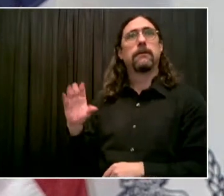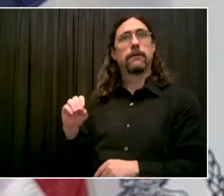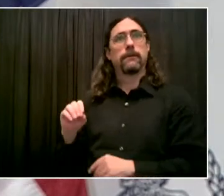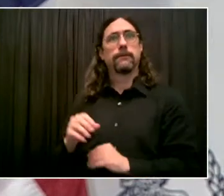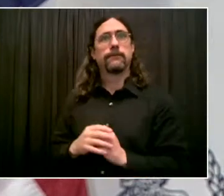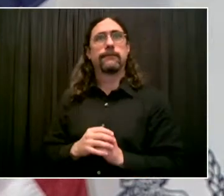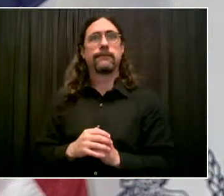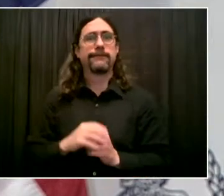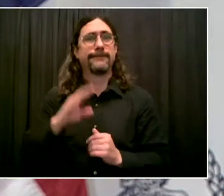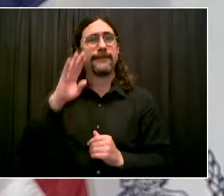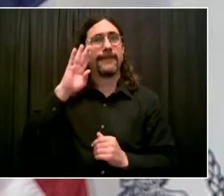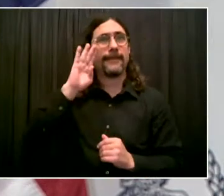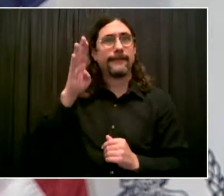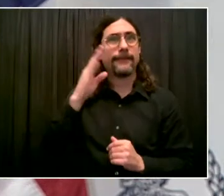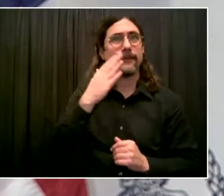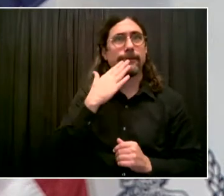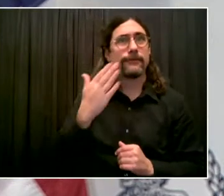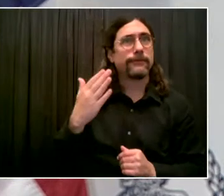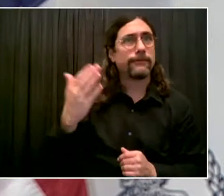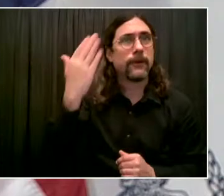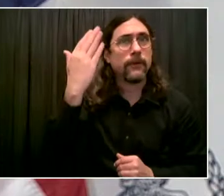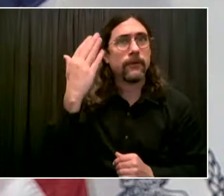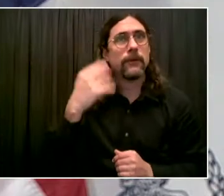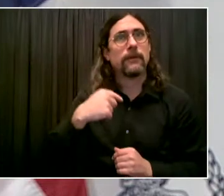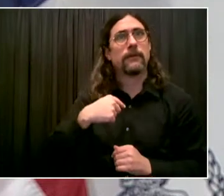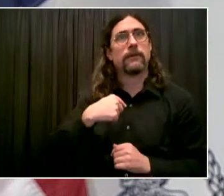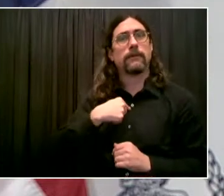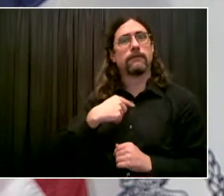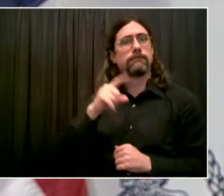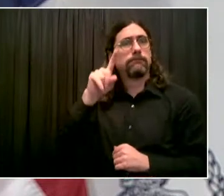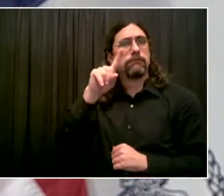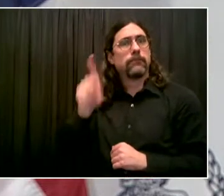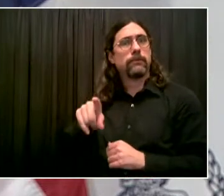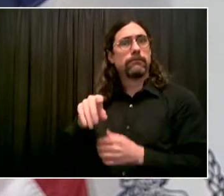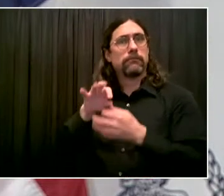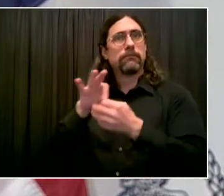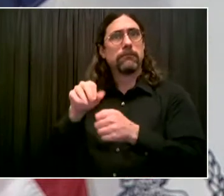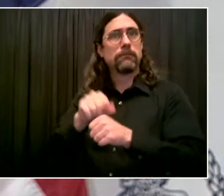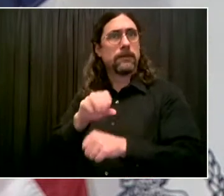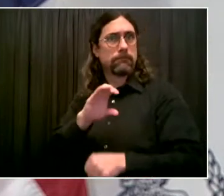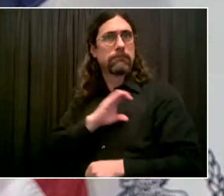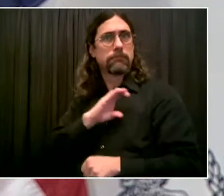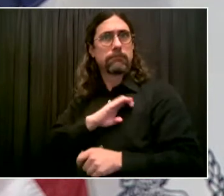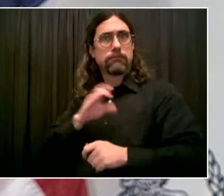ERIN - POPOTILICO R> eerpotter: